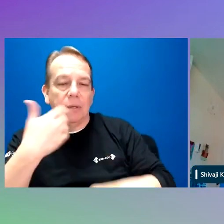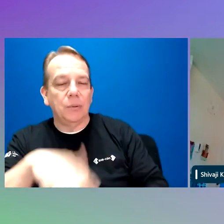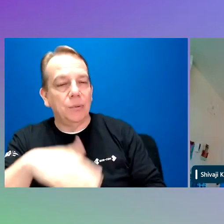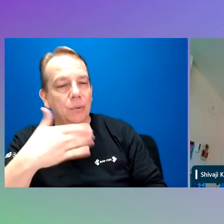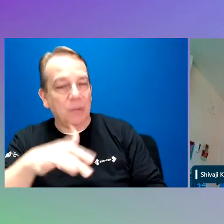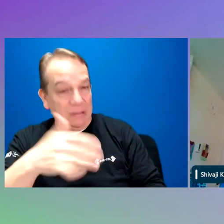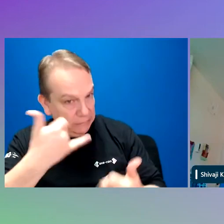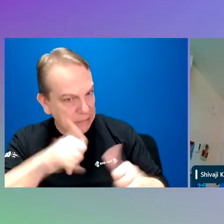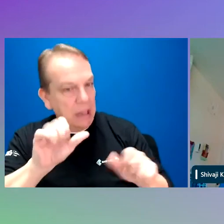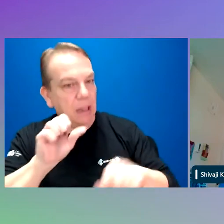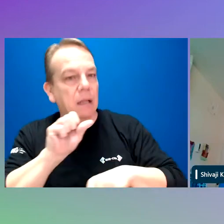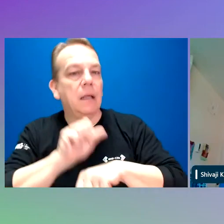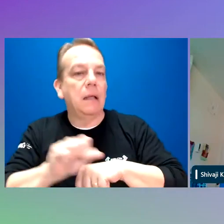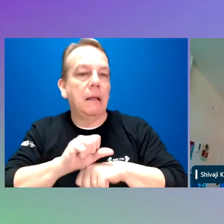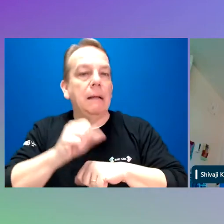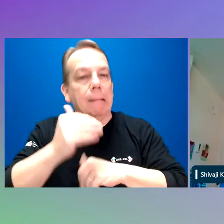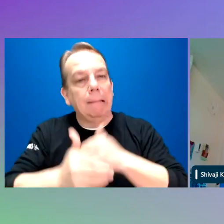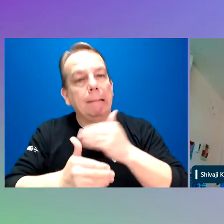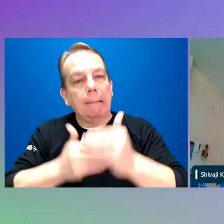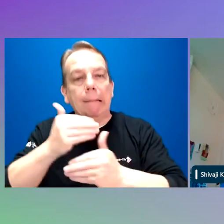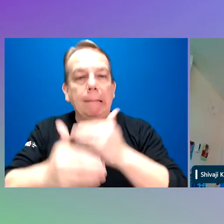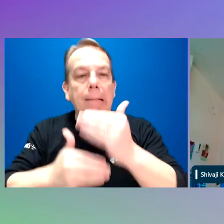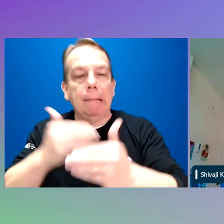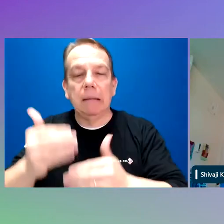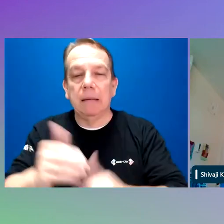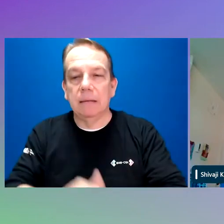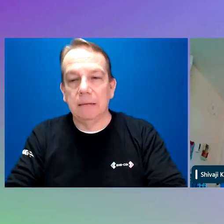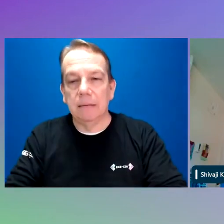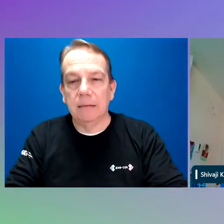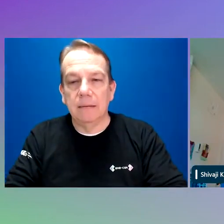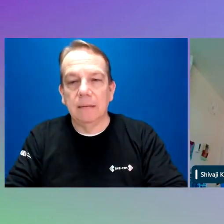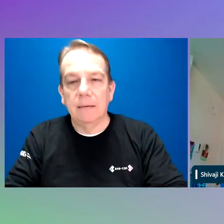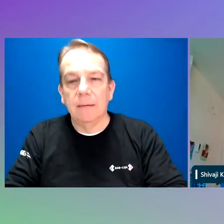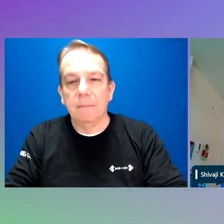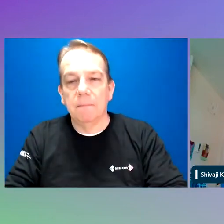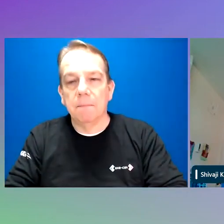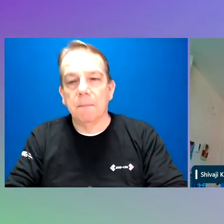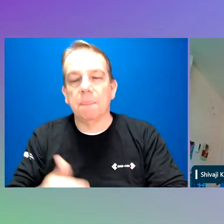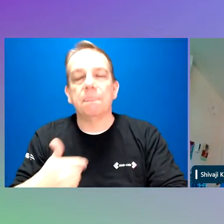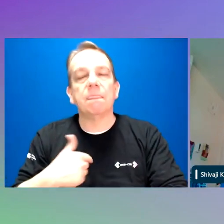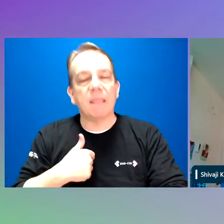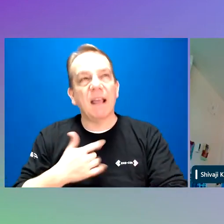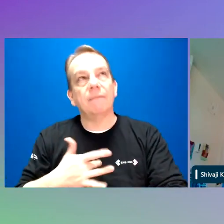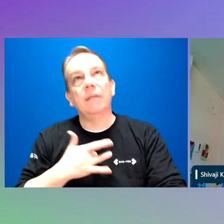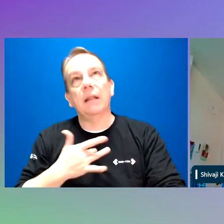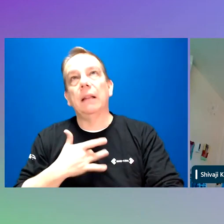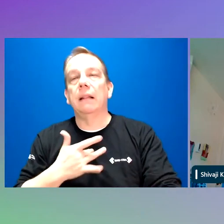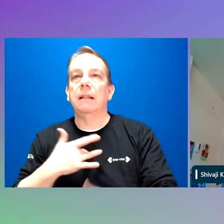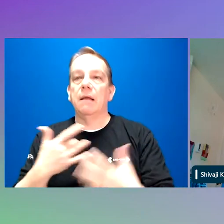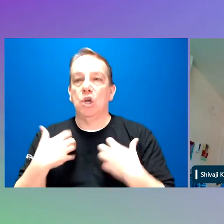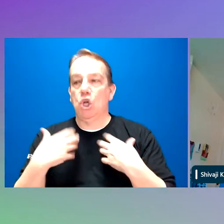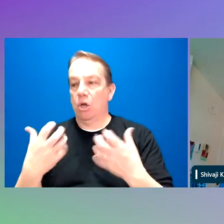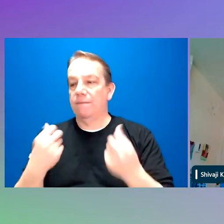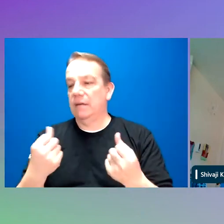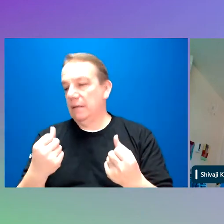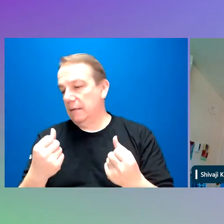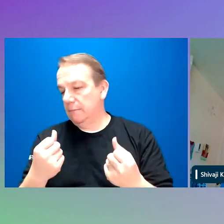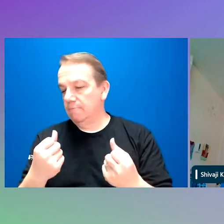But I am I can confidently say